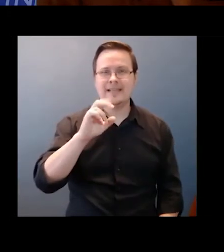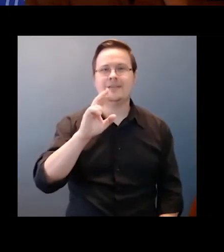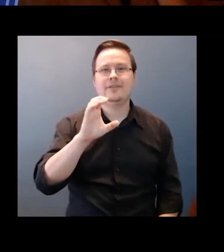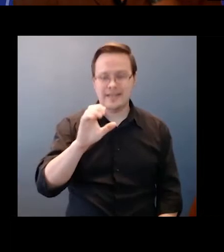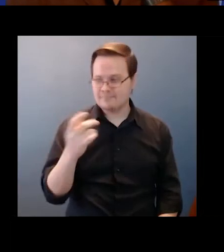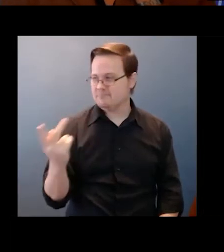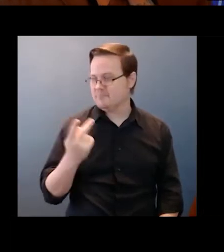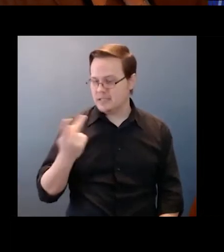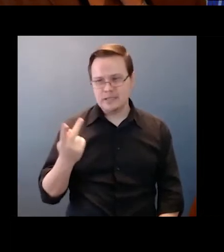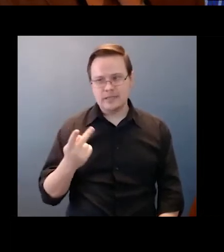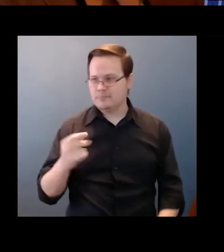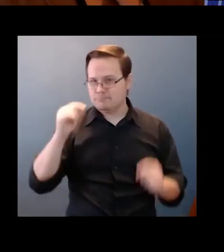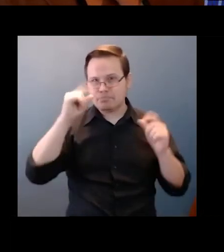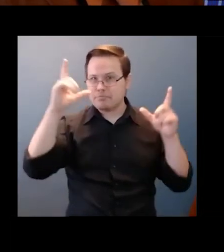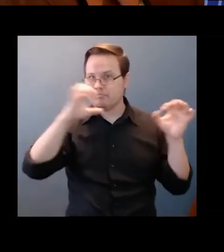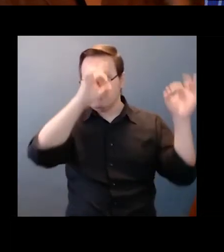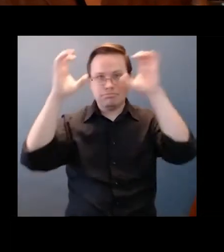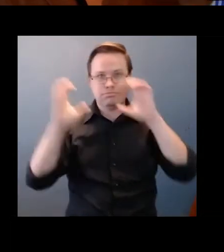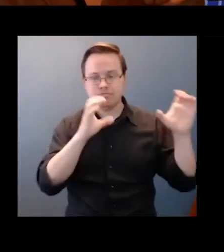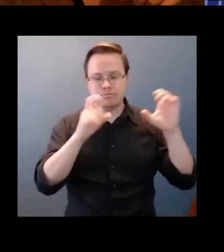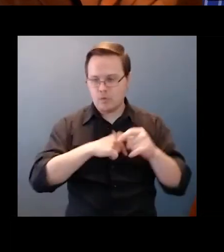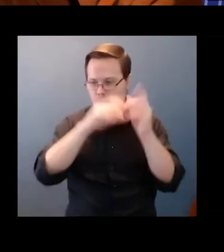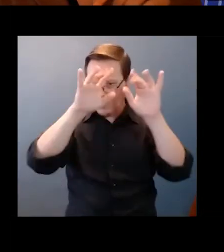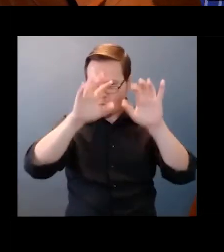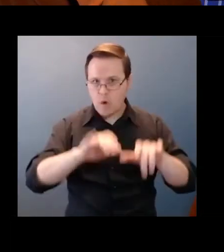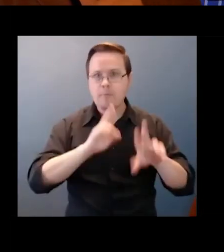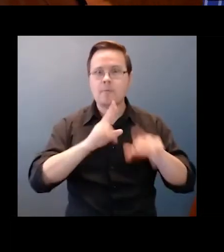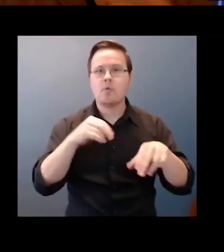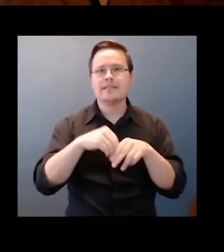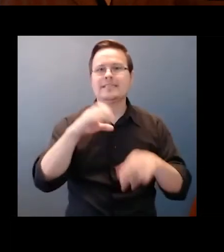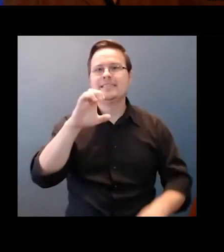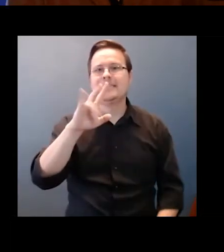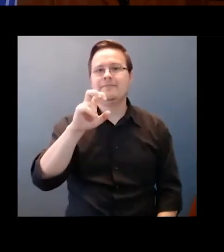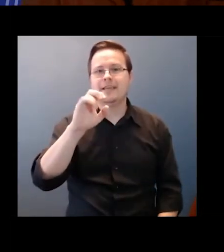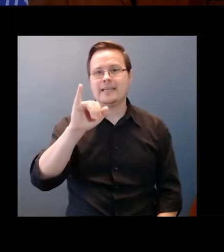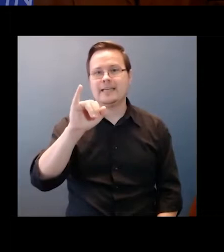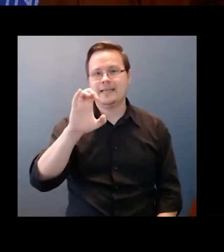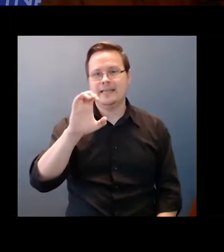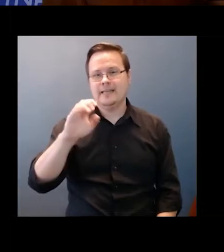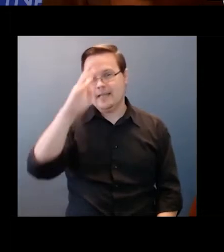And we wrote, we wrote a report called civic innovation with city IQ, and that's the one that's over on the left.